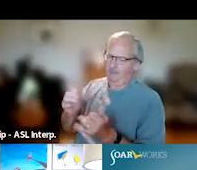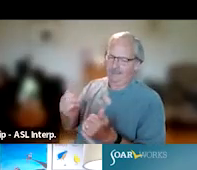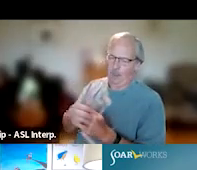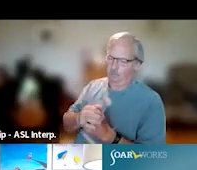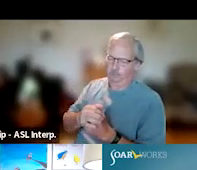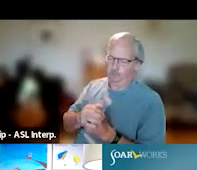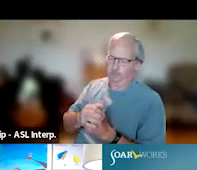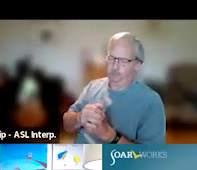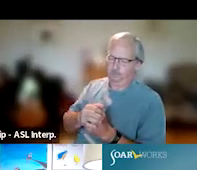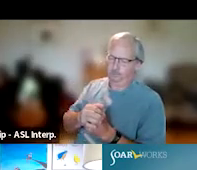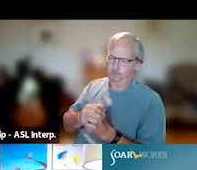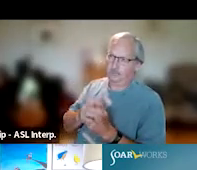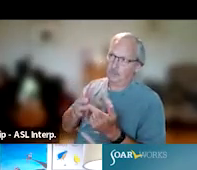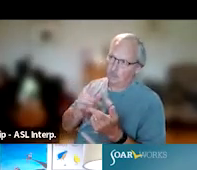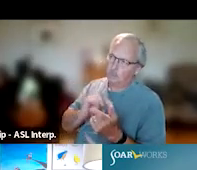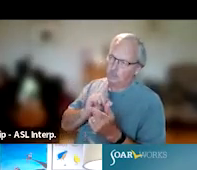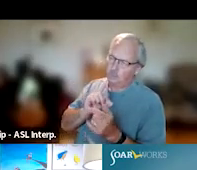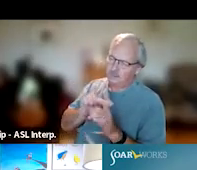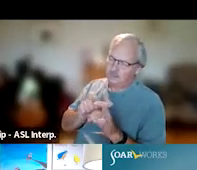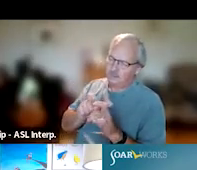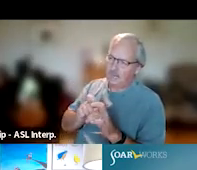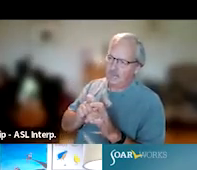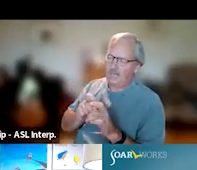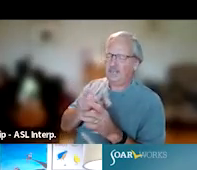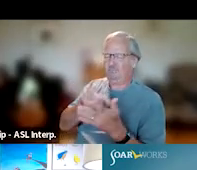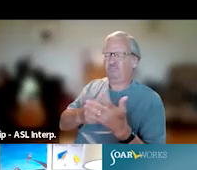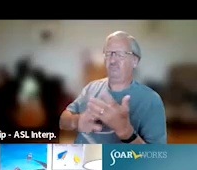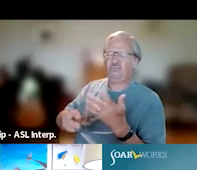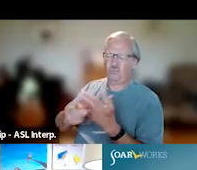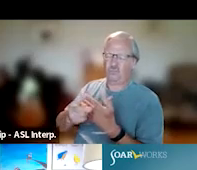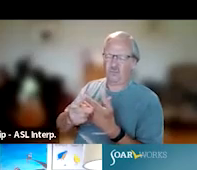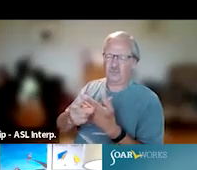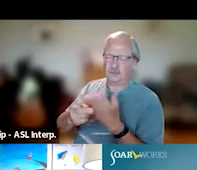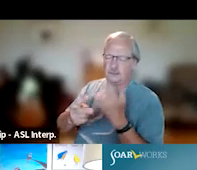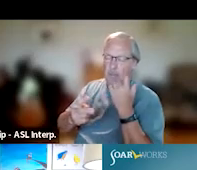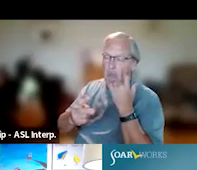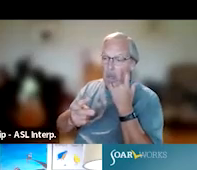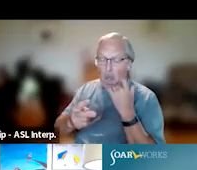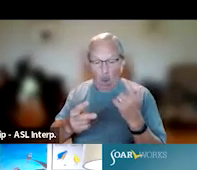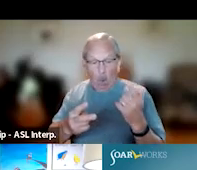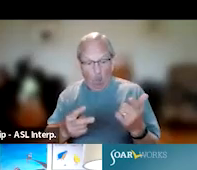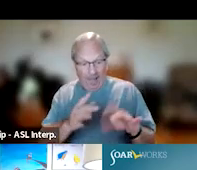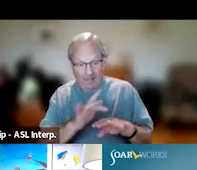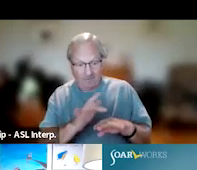or I should say in a couple of weeks. What will be available to you is the SOAR model,